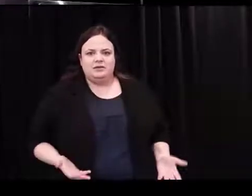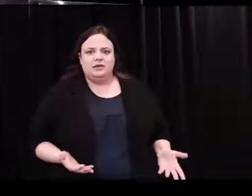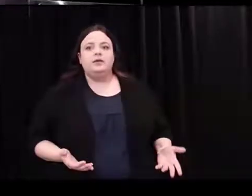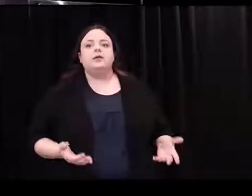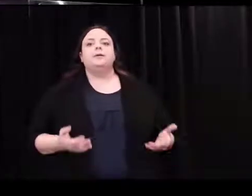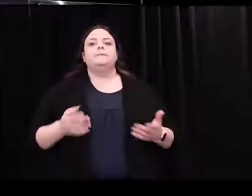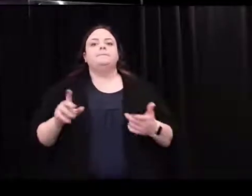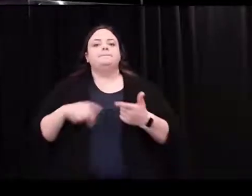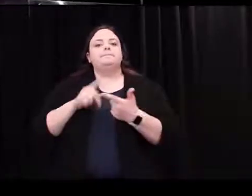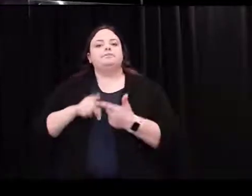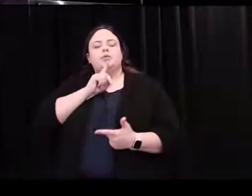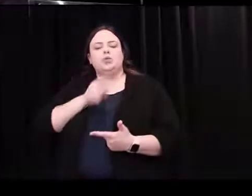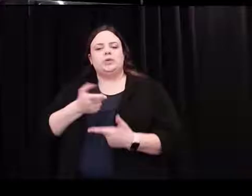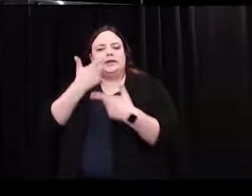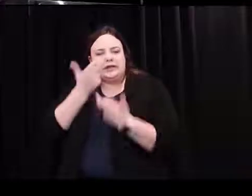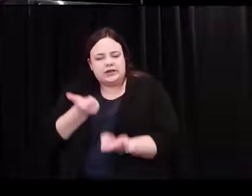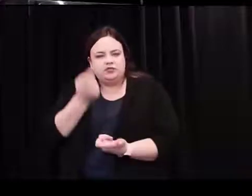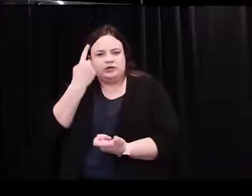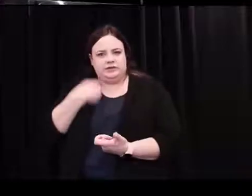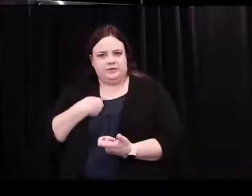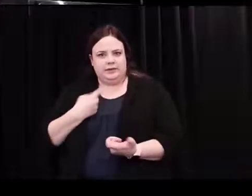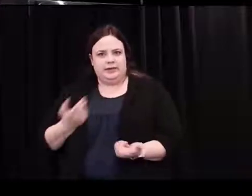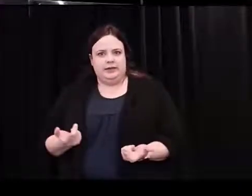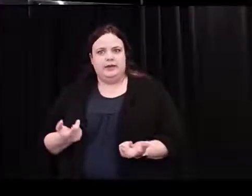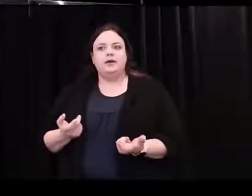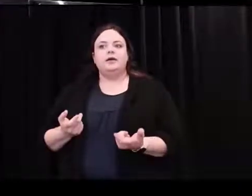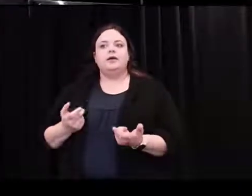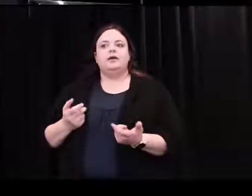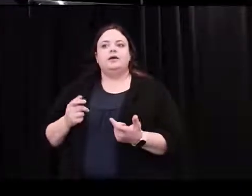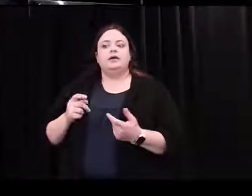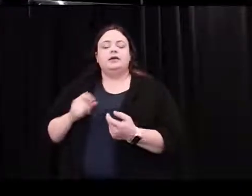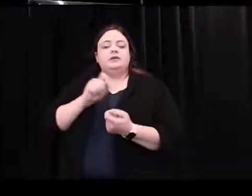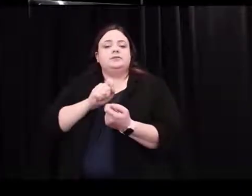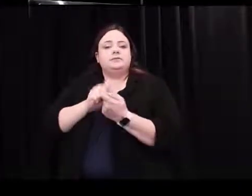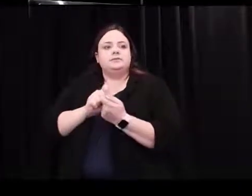and that was really really interesting to me. Especially consider and then it dawned on me